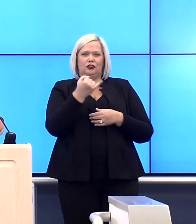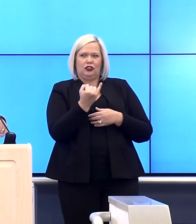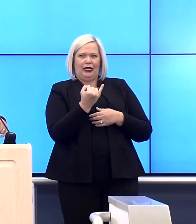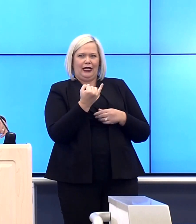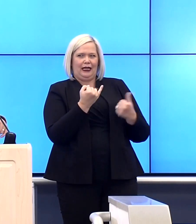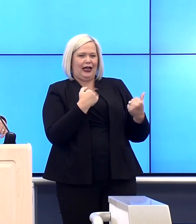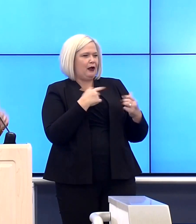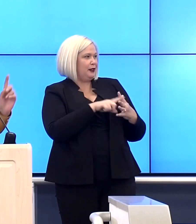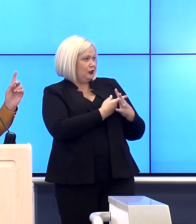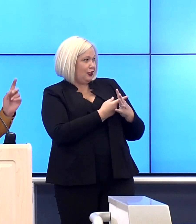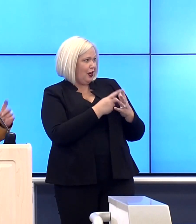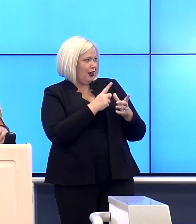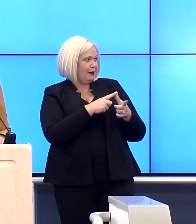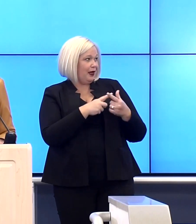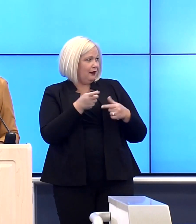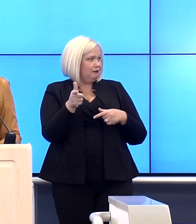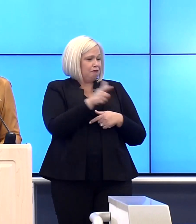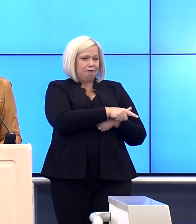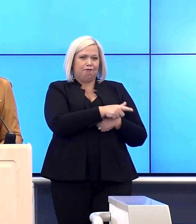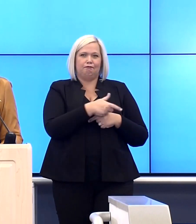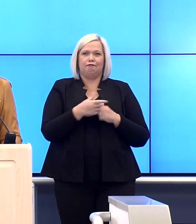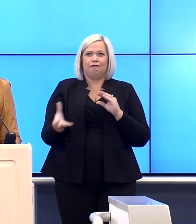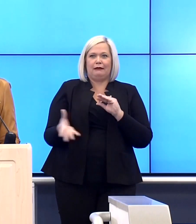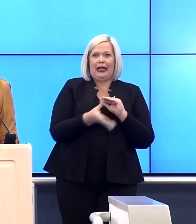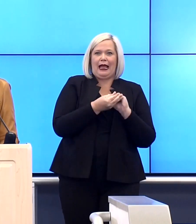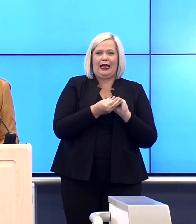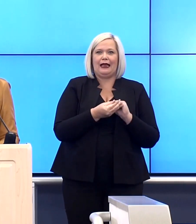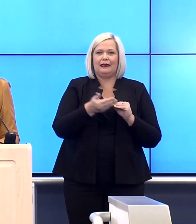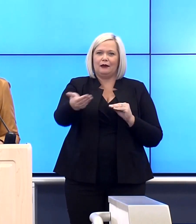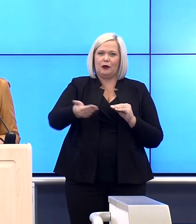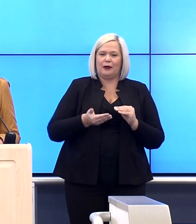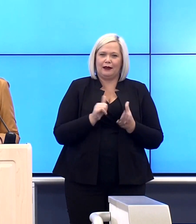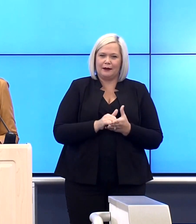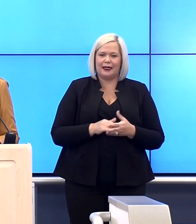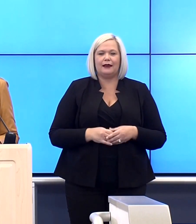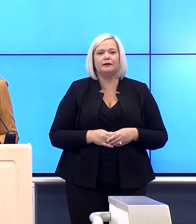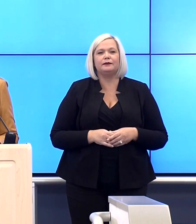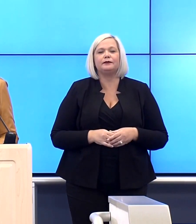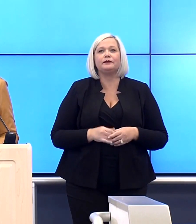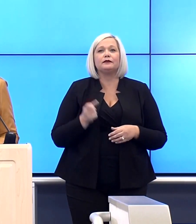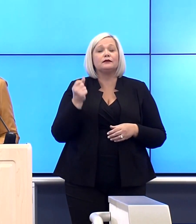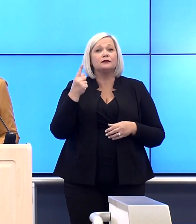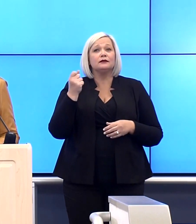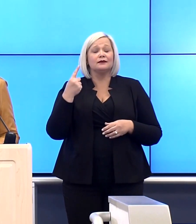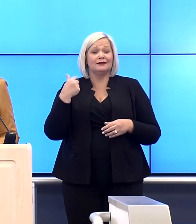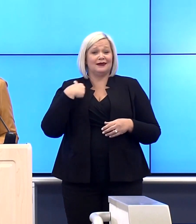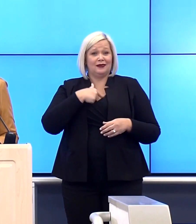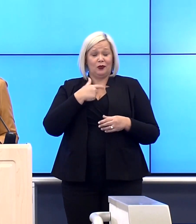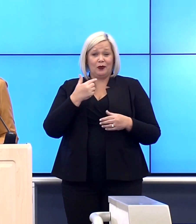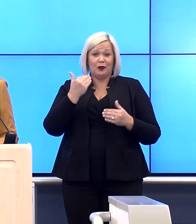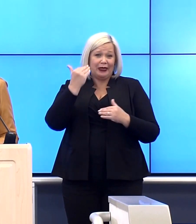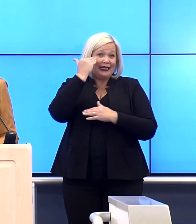MIND WANTING TO UNDERSTAND THIS A LITTLE BIT BETTER. A LITTLE BIT BETTER. I MAY HAVE DR. JAY -- I’LL I MAY HAVE DR. JAY -- I’LL START, DR. JAY BUT IF YOU WANT START, DR. JAY BUT IF YOU WANT TO ADD, I WELCOME THAT.